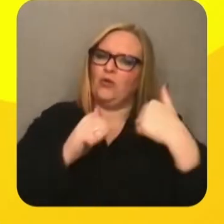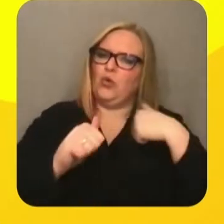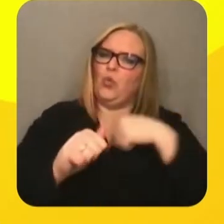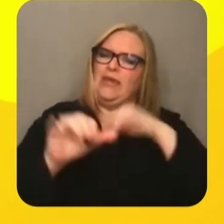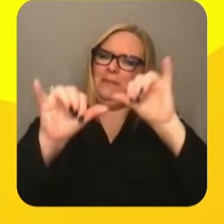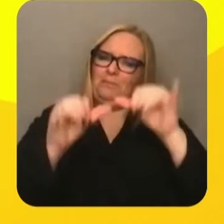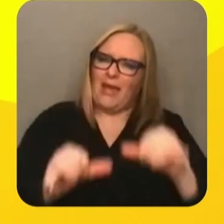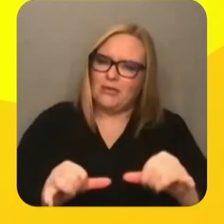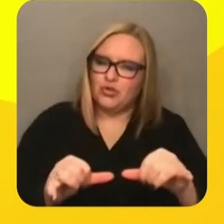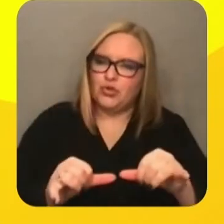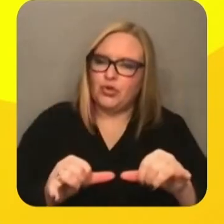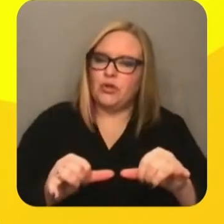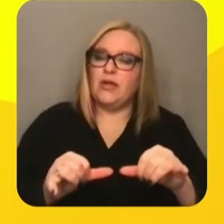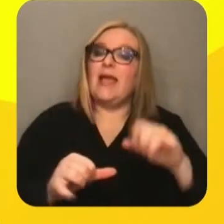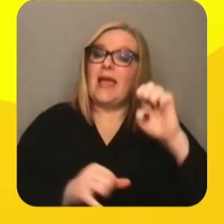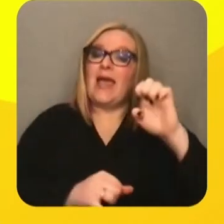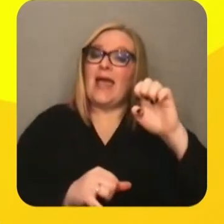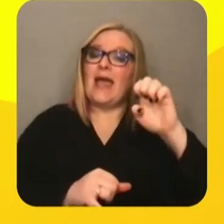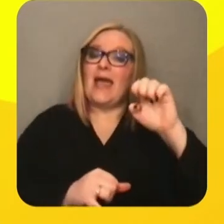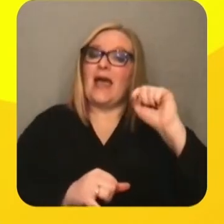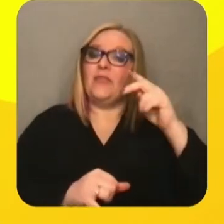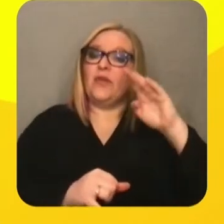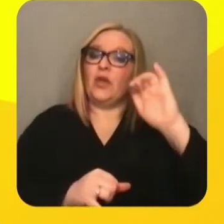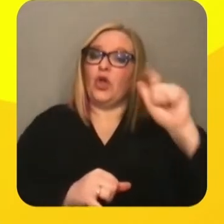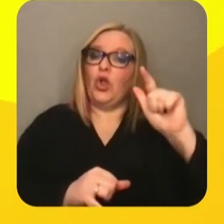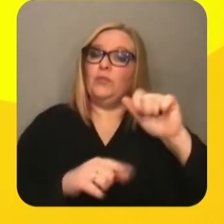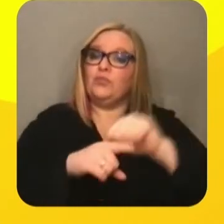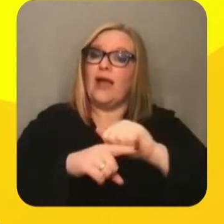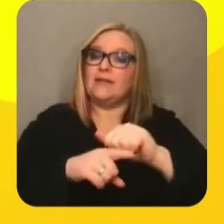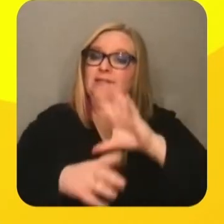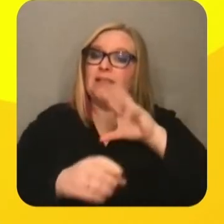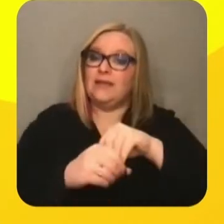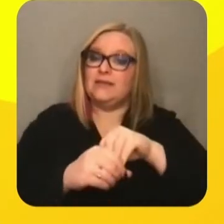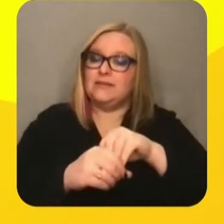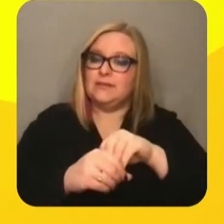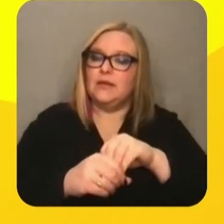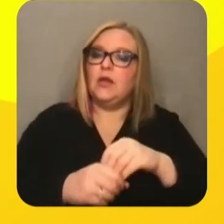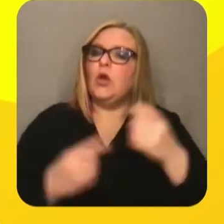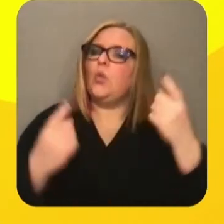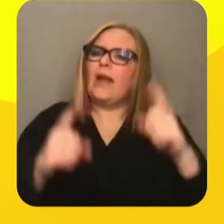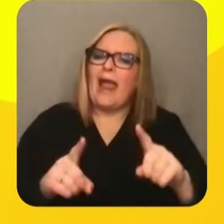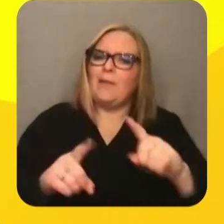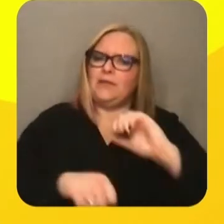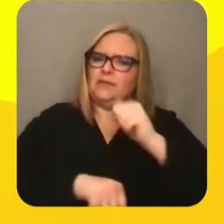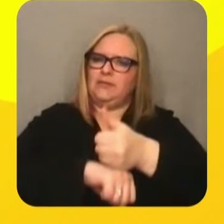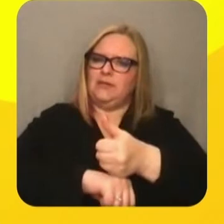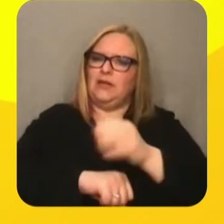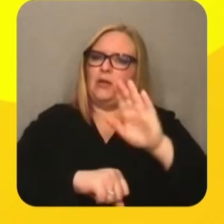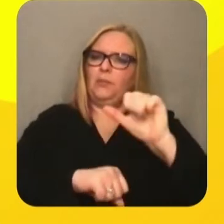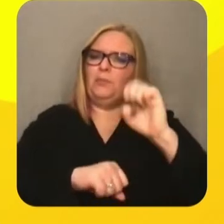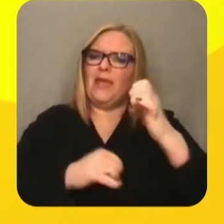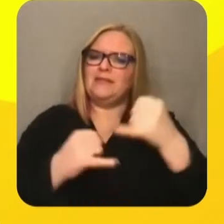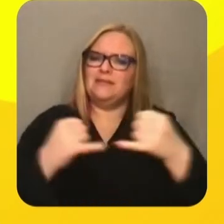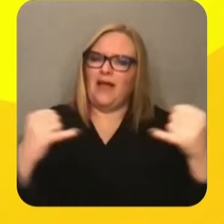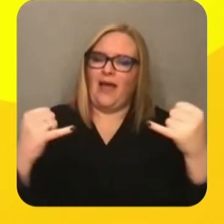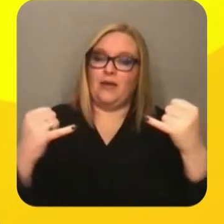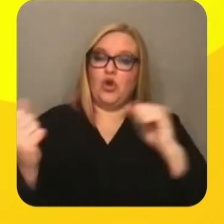the ethical practices behind that? I think what happens is if you set this kind of baseline that allows us all to see we all have the sheet music.